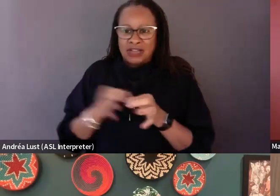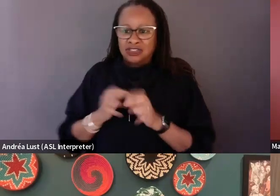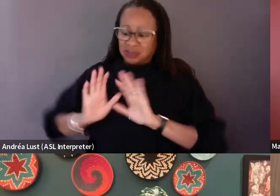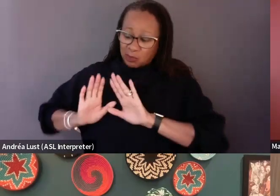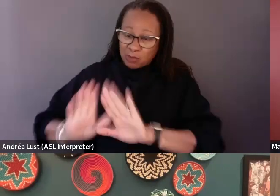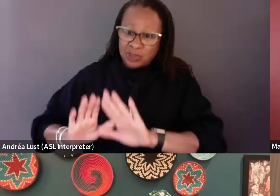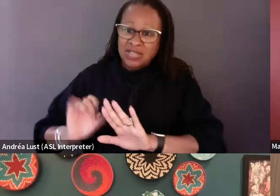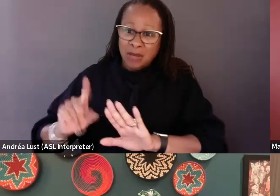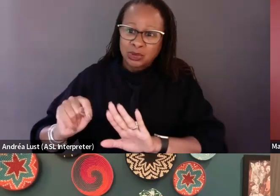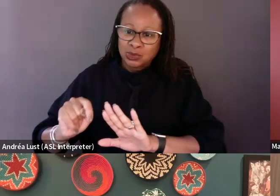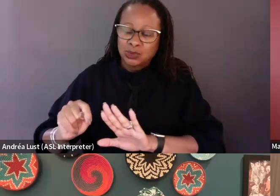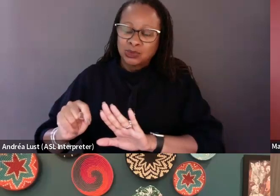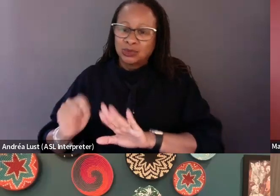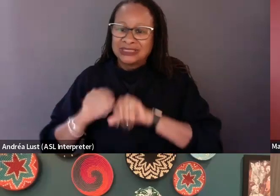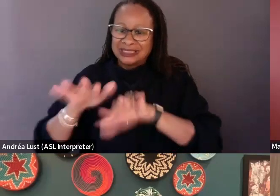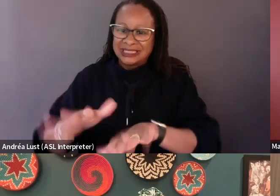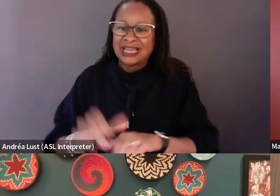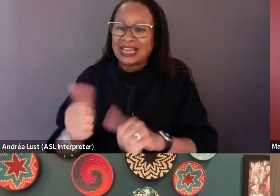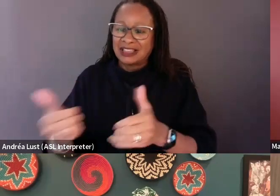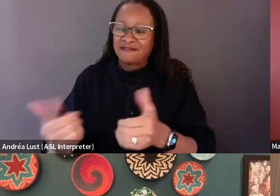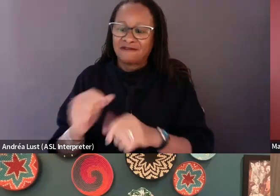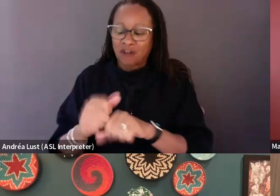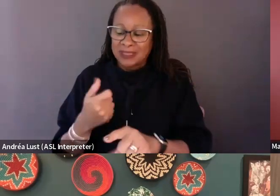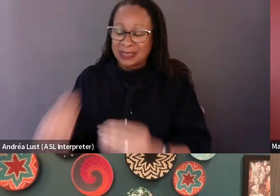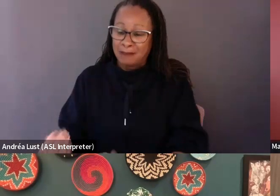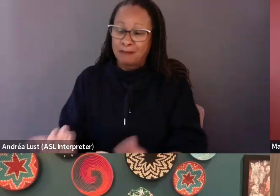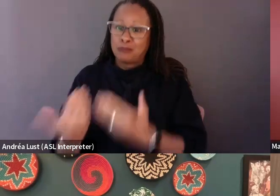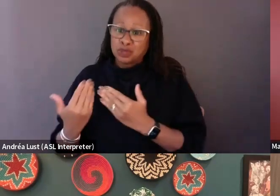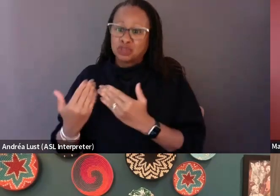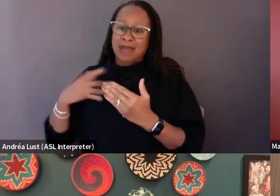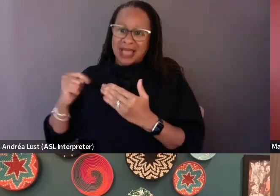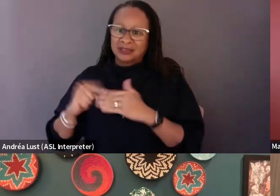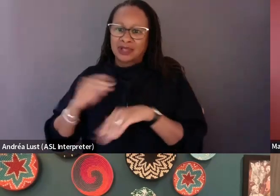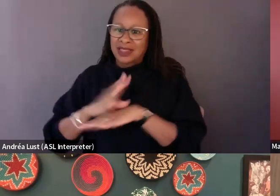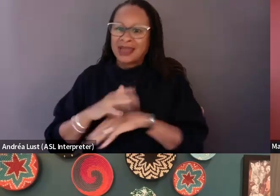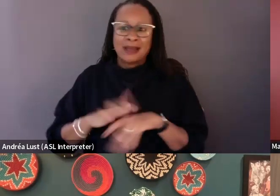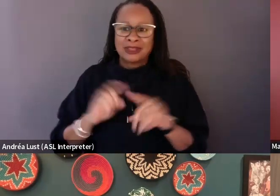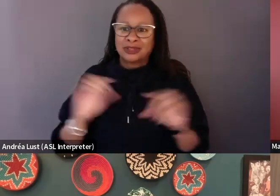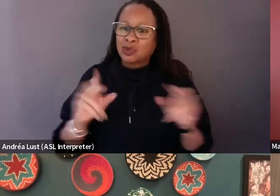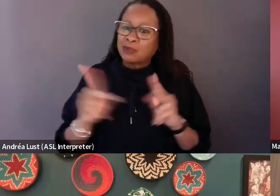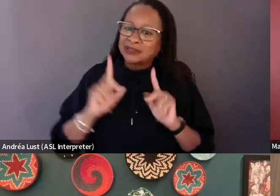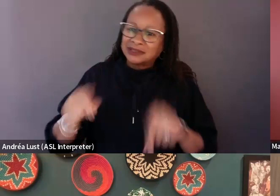So Sarvnik, is there anything you'd like to add to that? Absolutely, and also the other question which I thought was very interesting